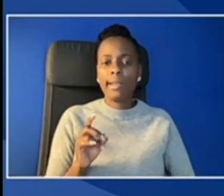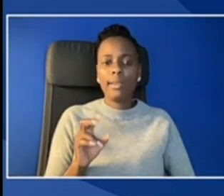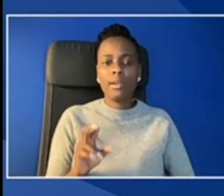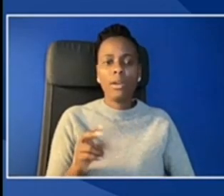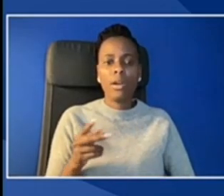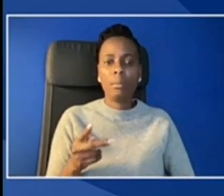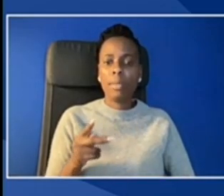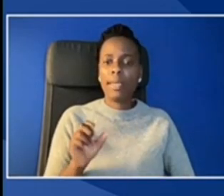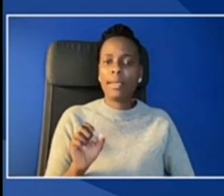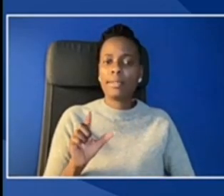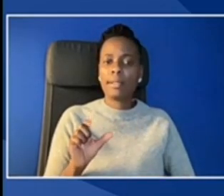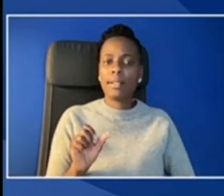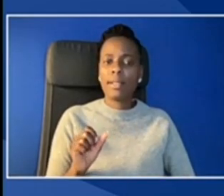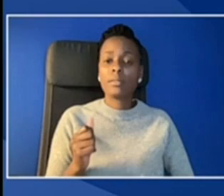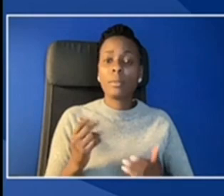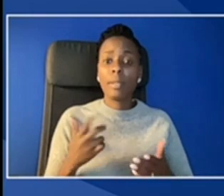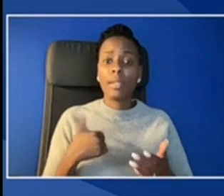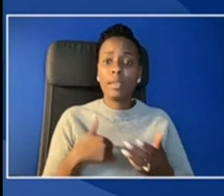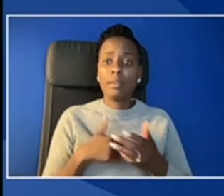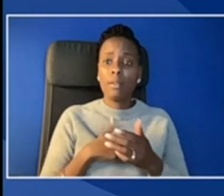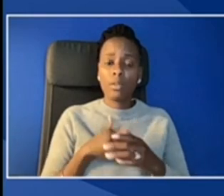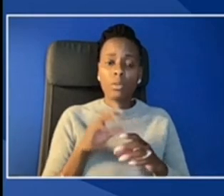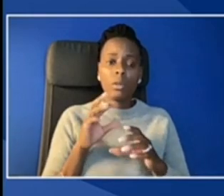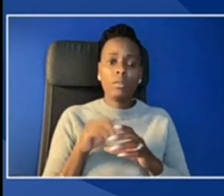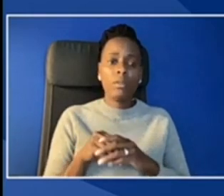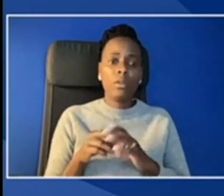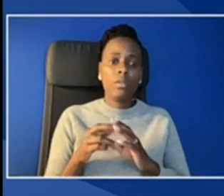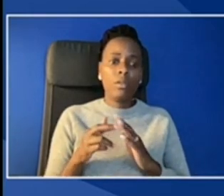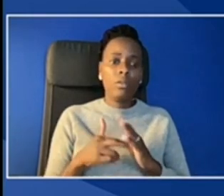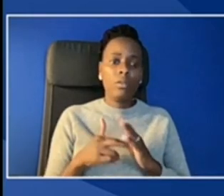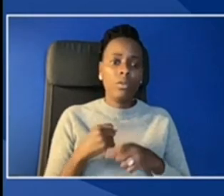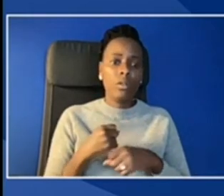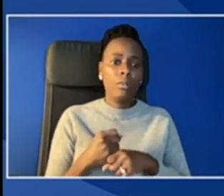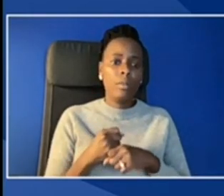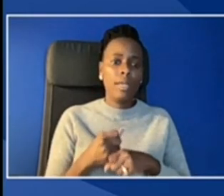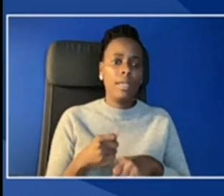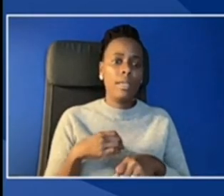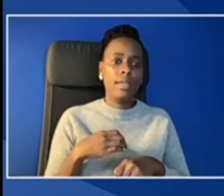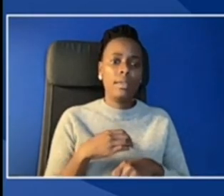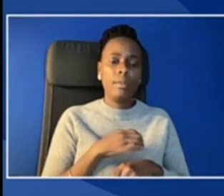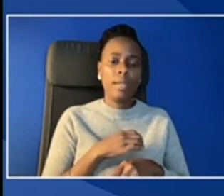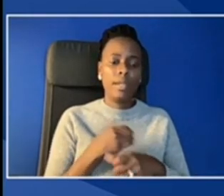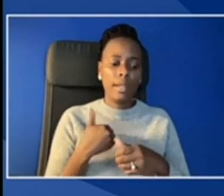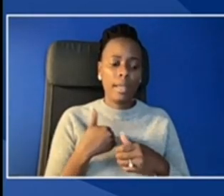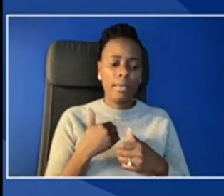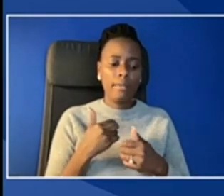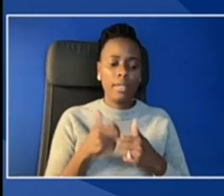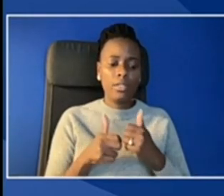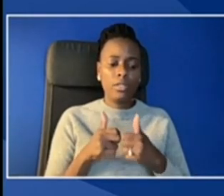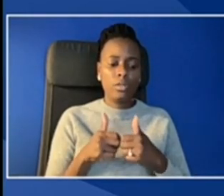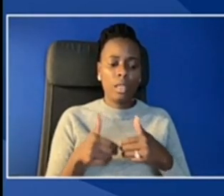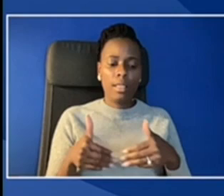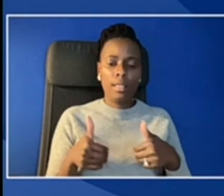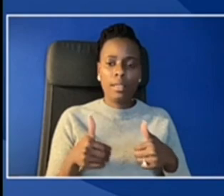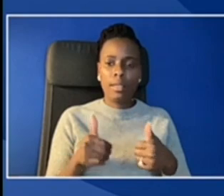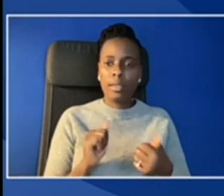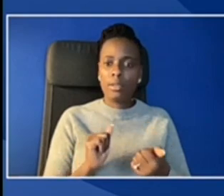went through a rulemaking committee as well and still have issues that have not been resolved. In my case, despite having